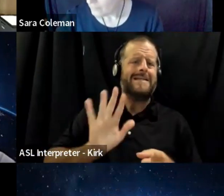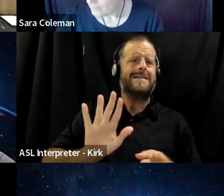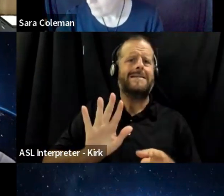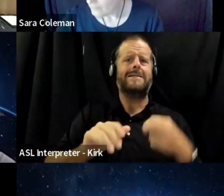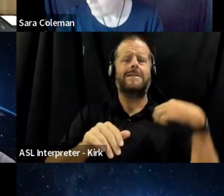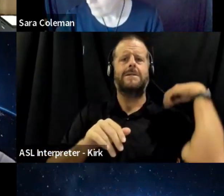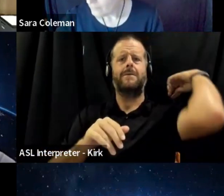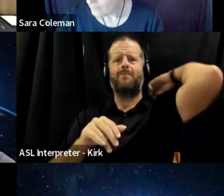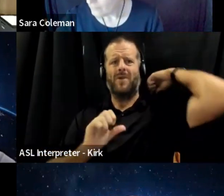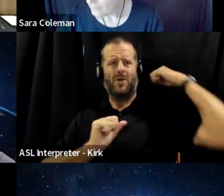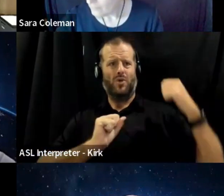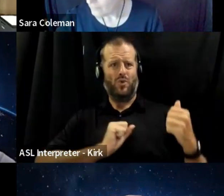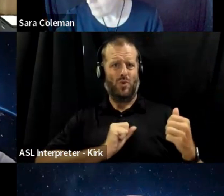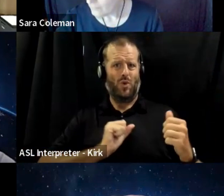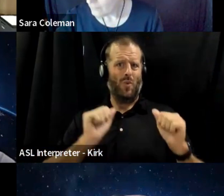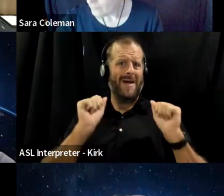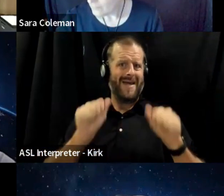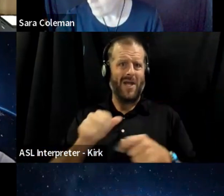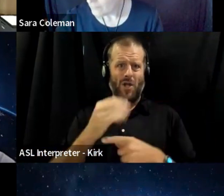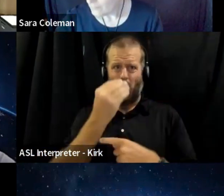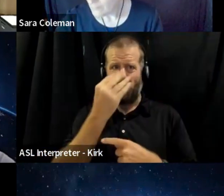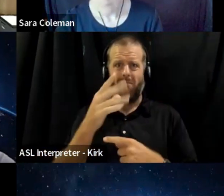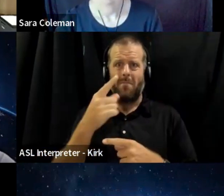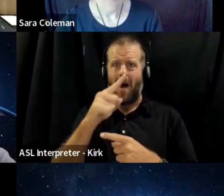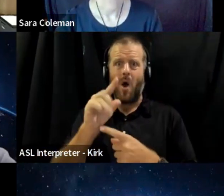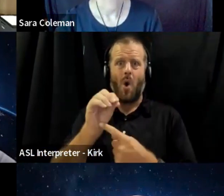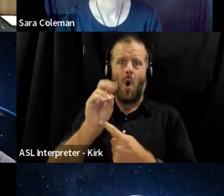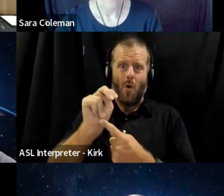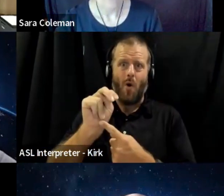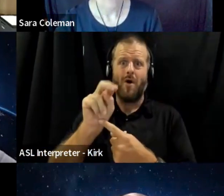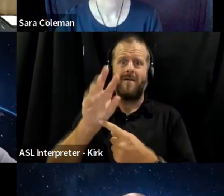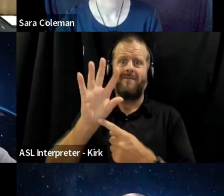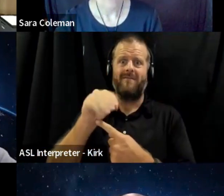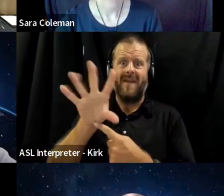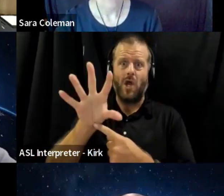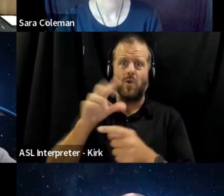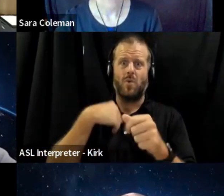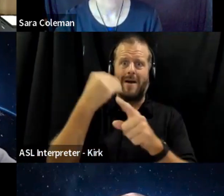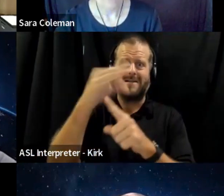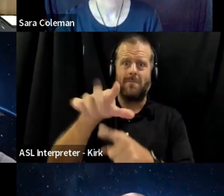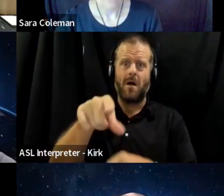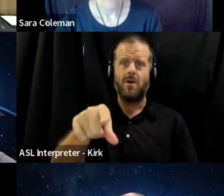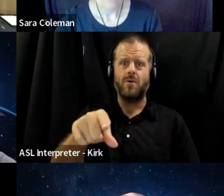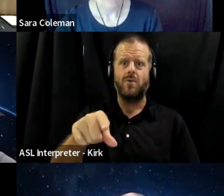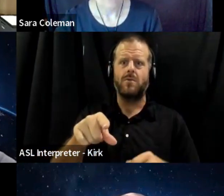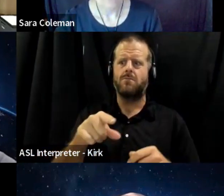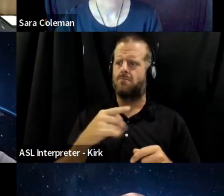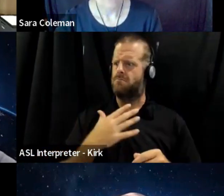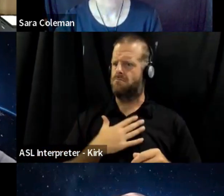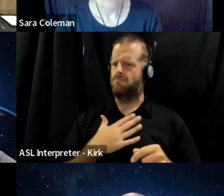, so would you be able to turn on your video? So I can spotlight you please. My video is on Wendy